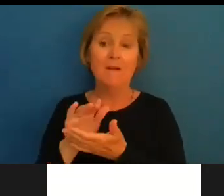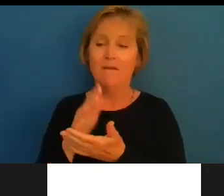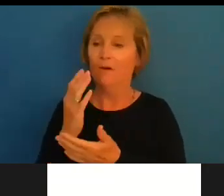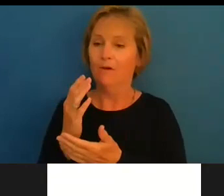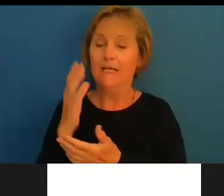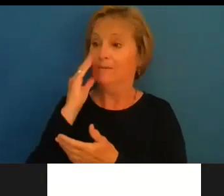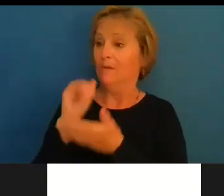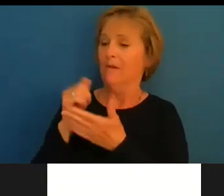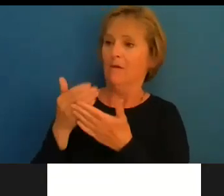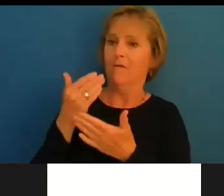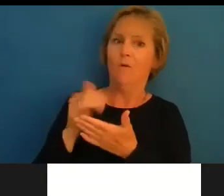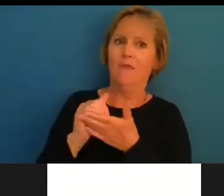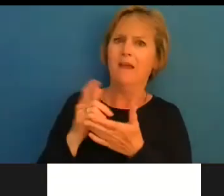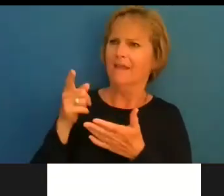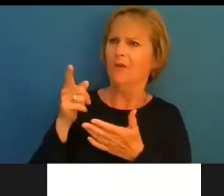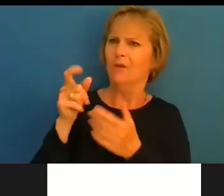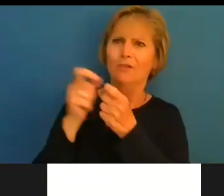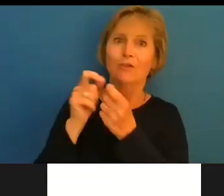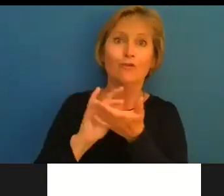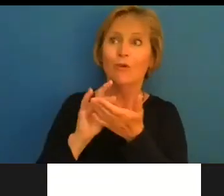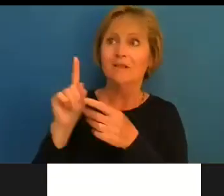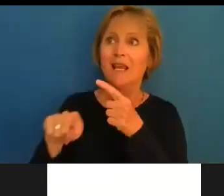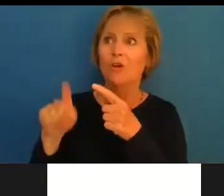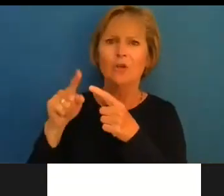There were certain drugs they couldn't put through the mail.